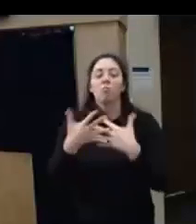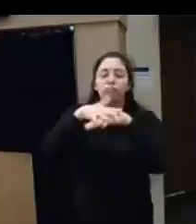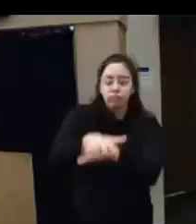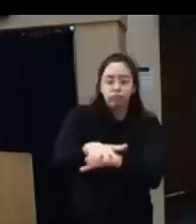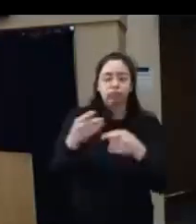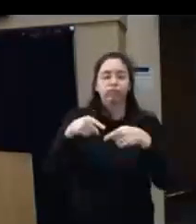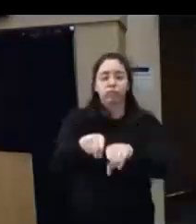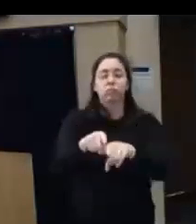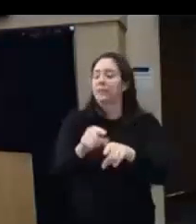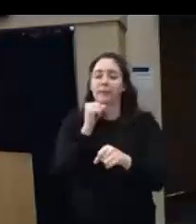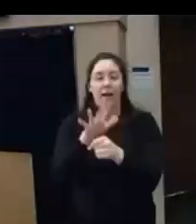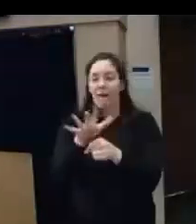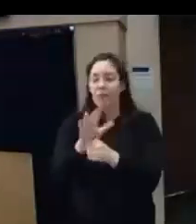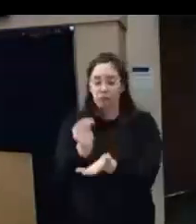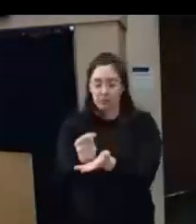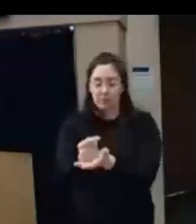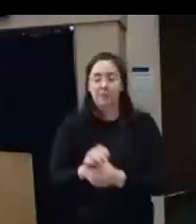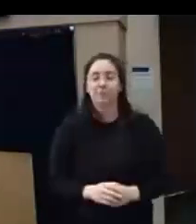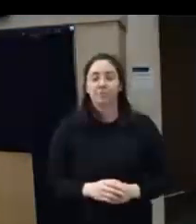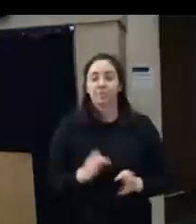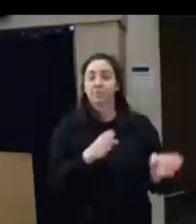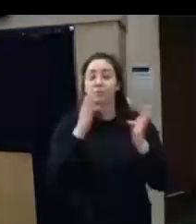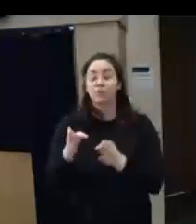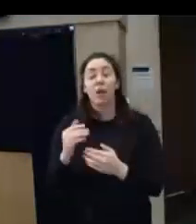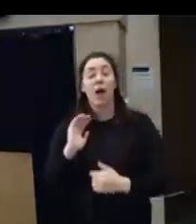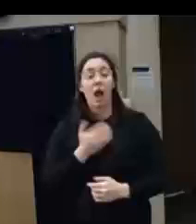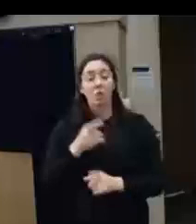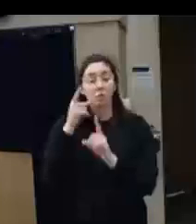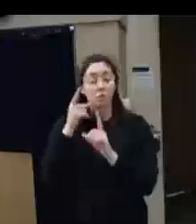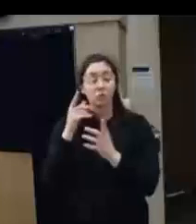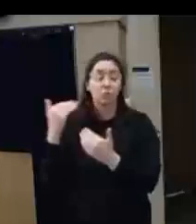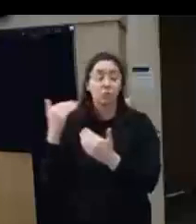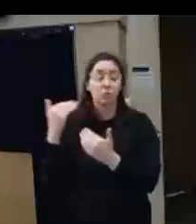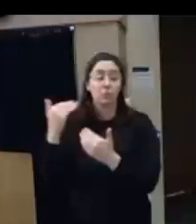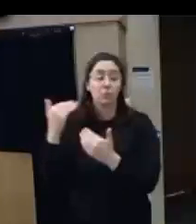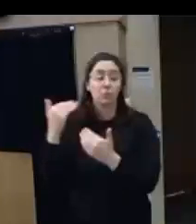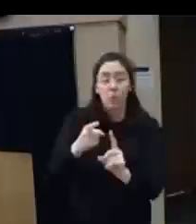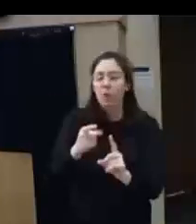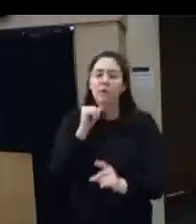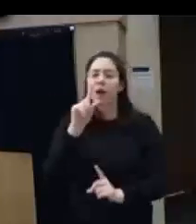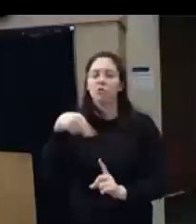go undertreated our responsibility to these patients extends Beyond saving their lives so